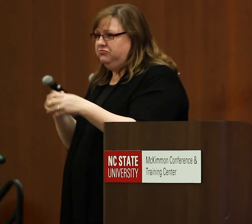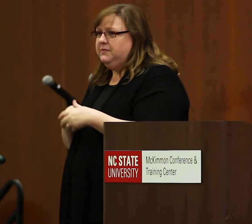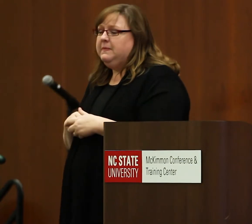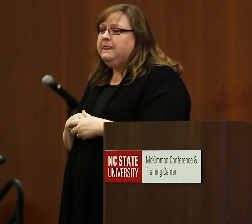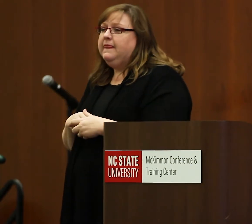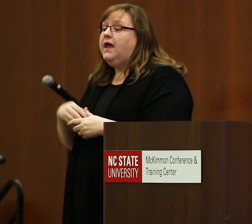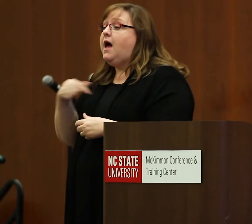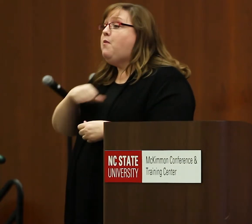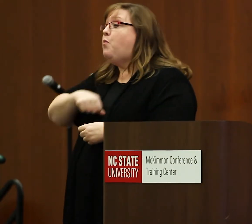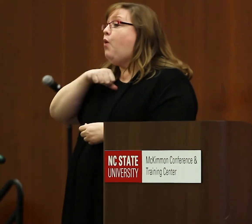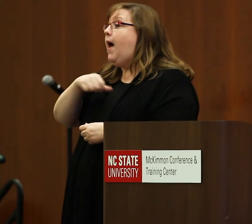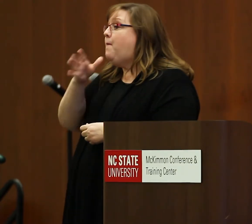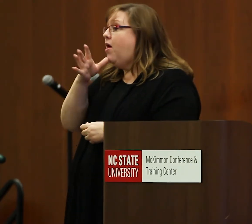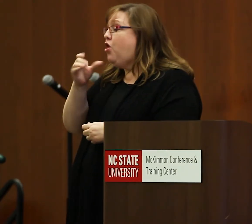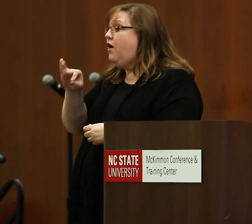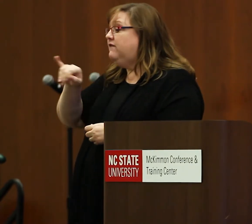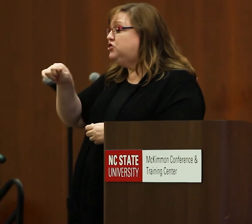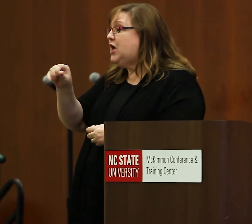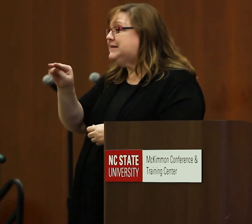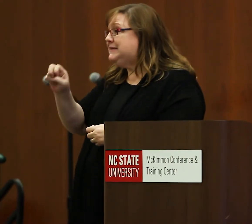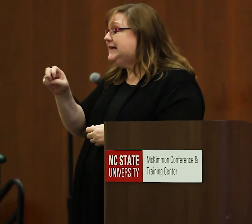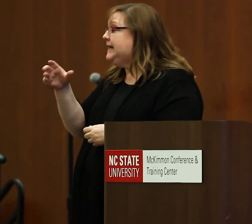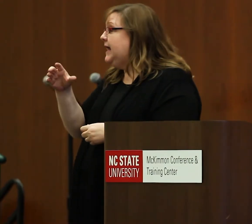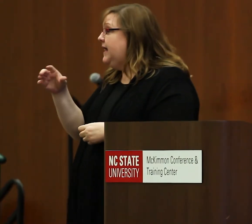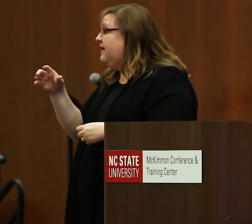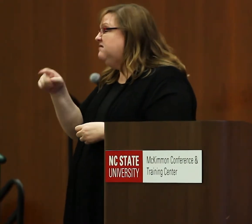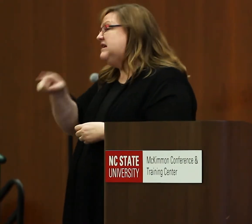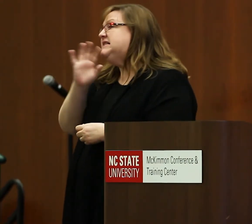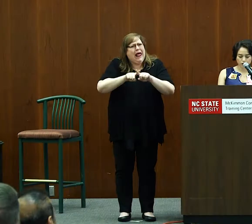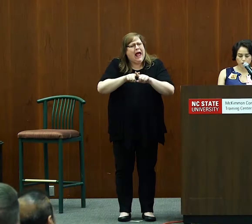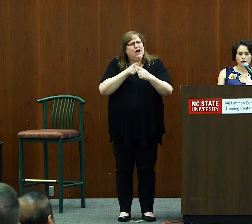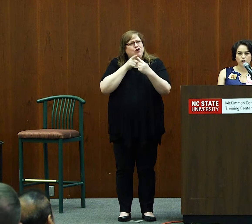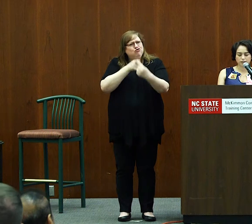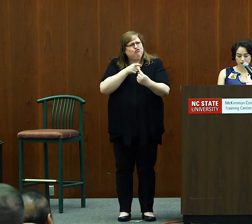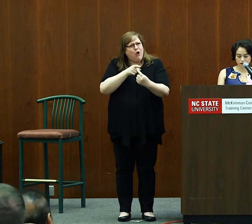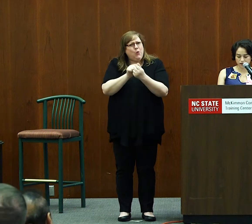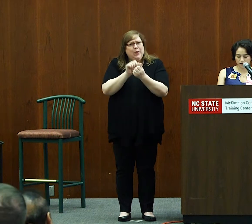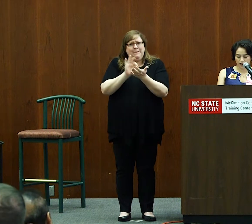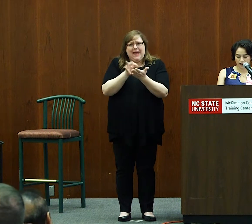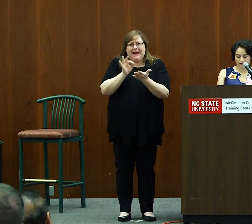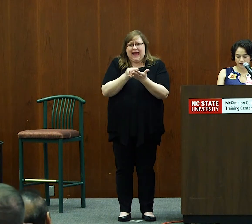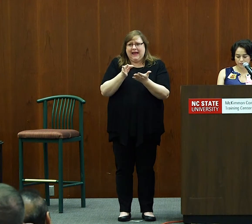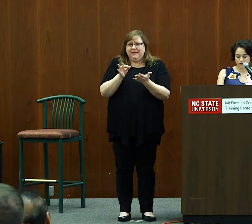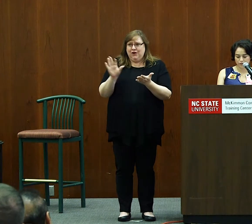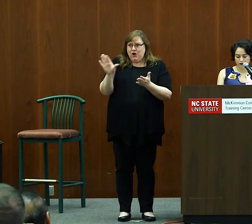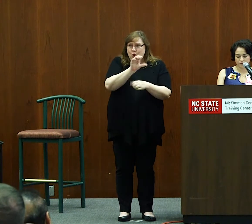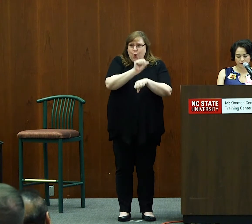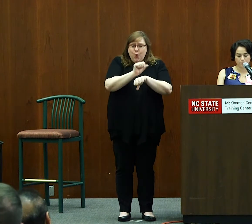who is nine and six. Your work touches our lives in profound and